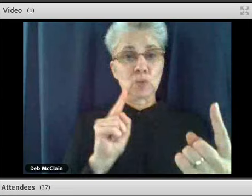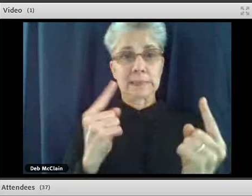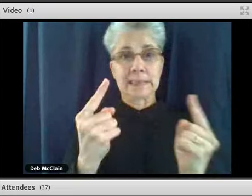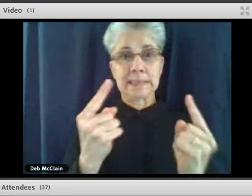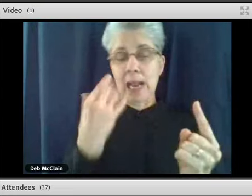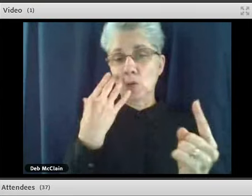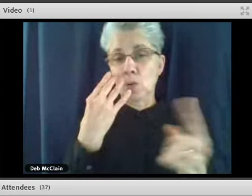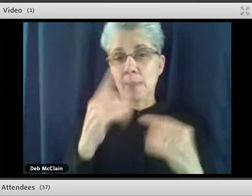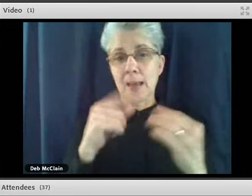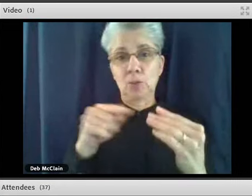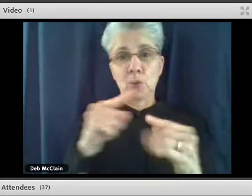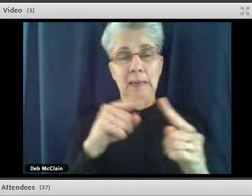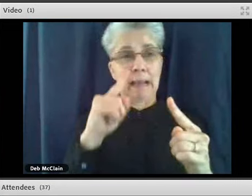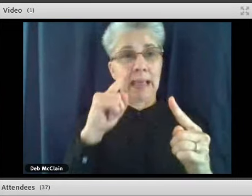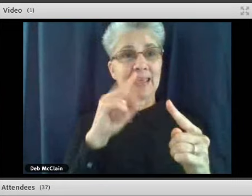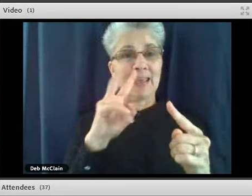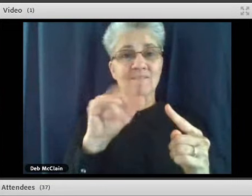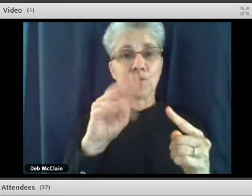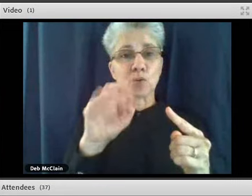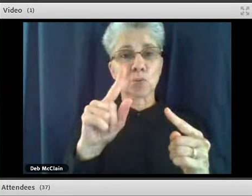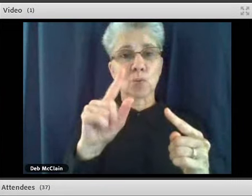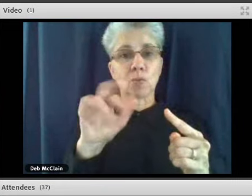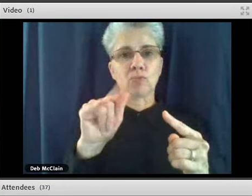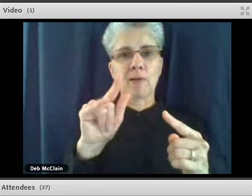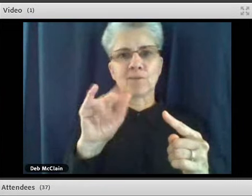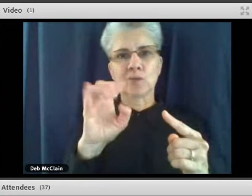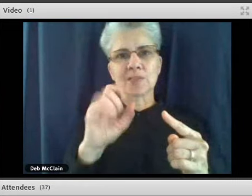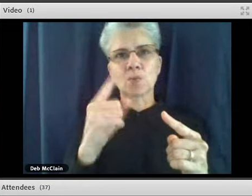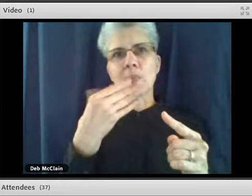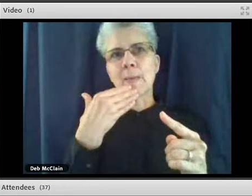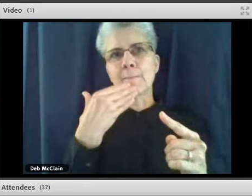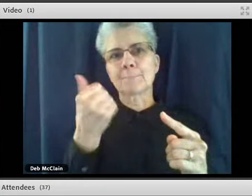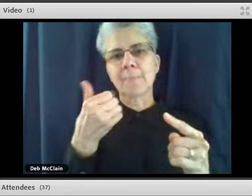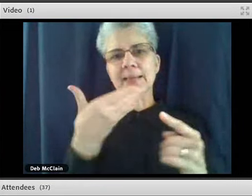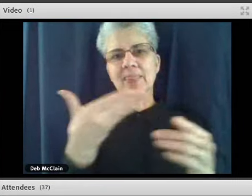And right now, when we're social distancing, I don't know about you guys, but I think virtual reference